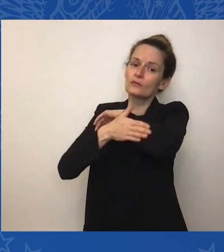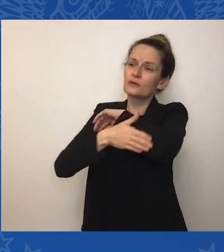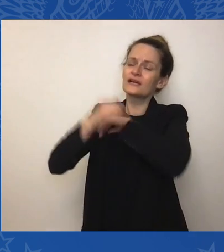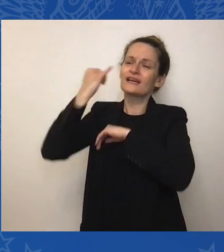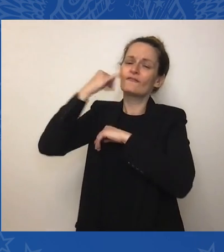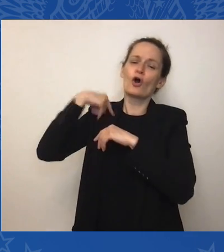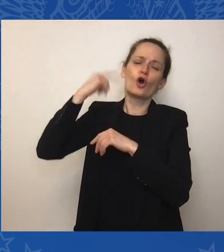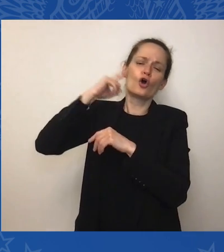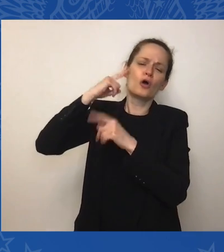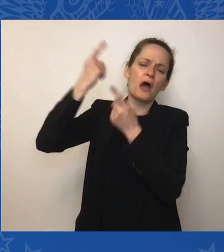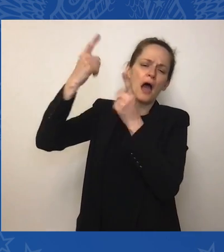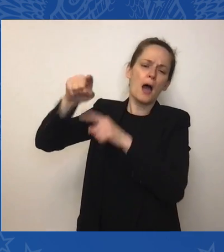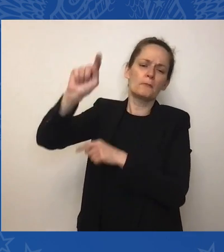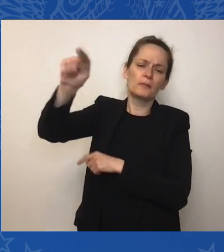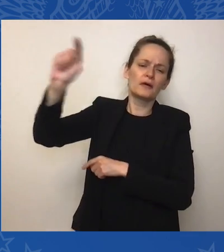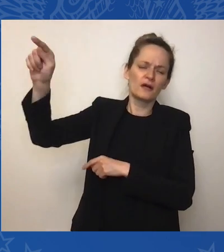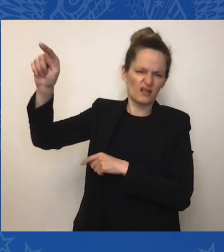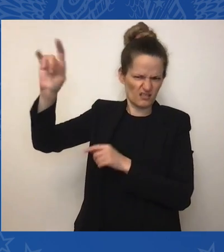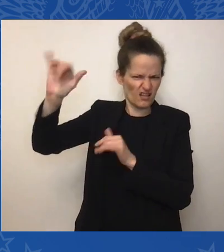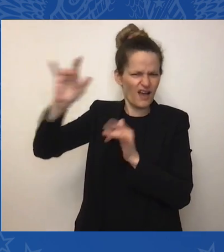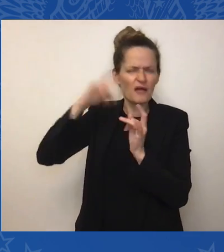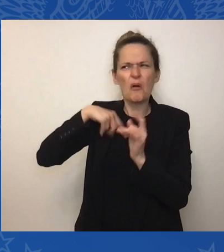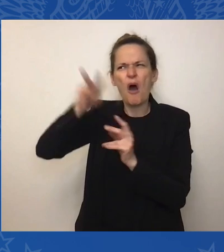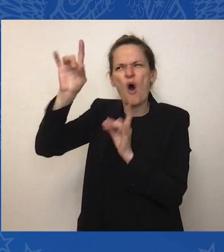What would you think? What would you think?